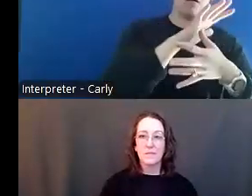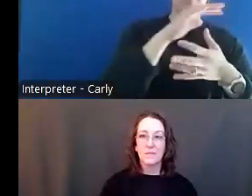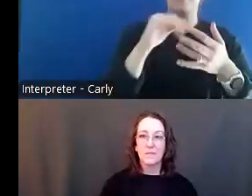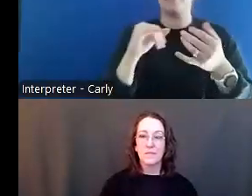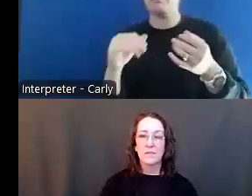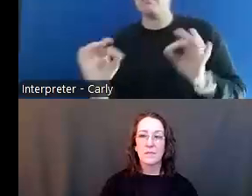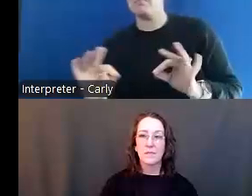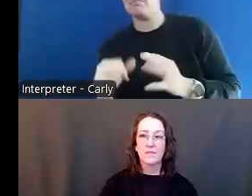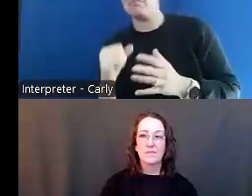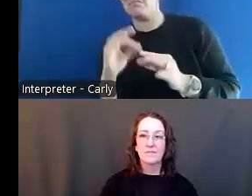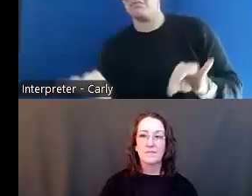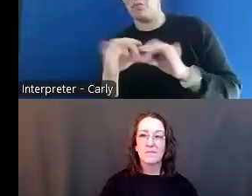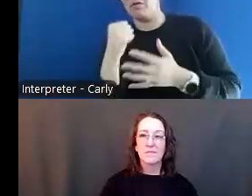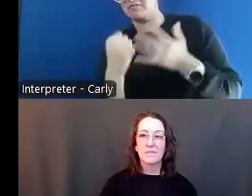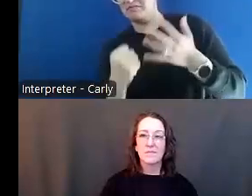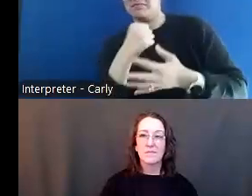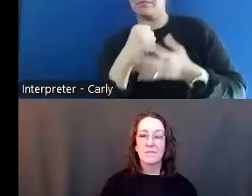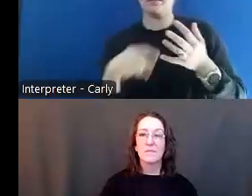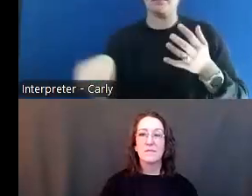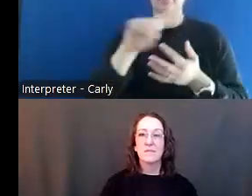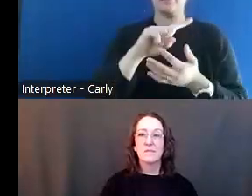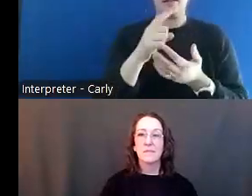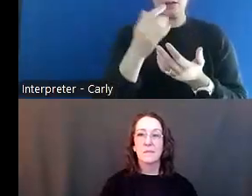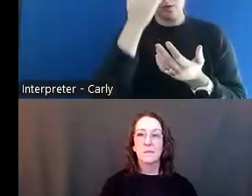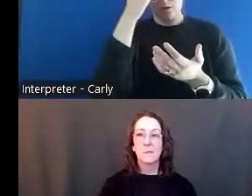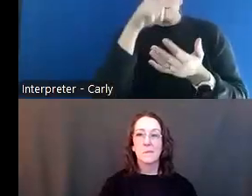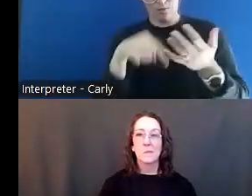that way we can really have the patients engaging with what they are instead of just picking their